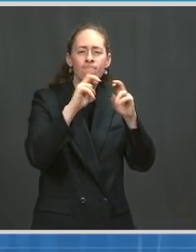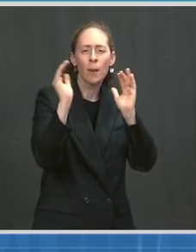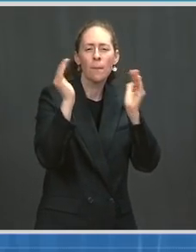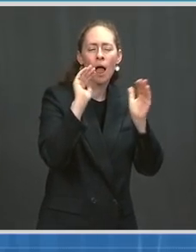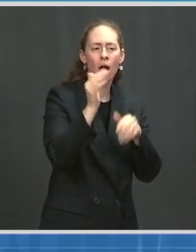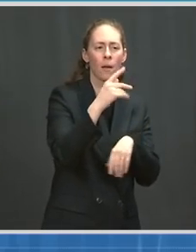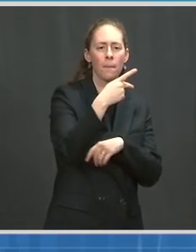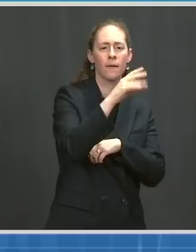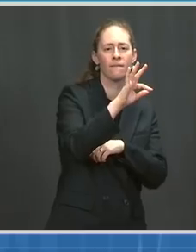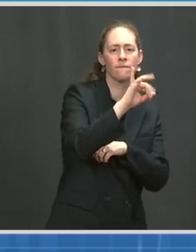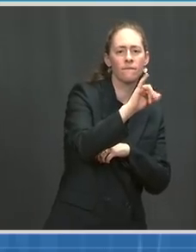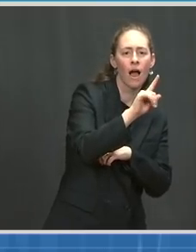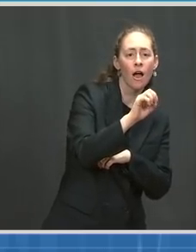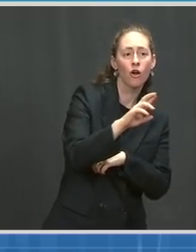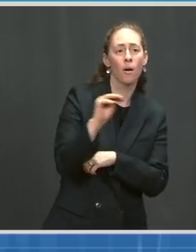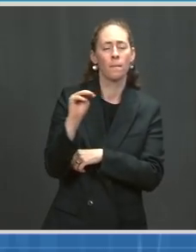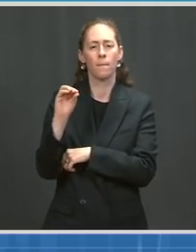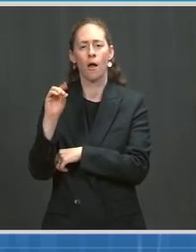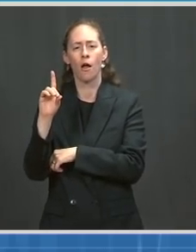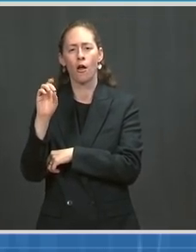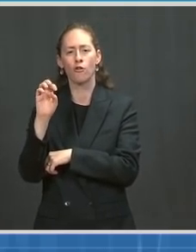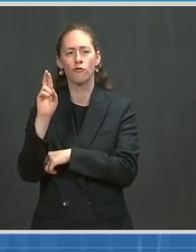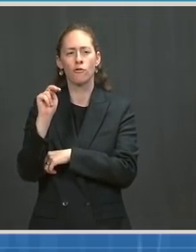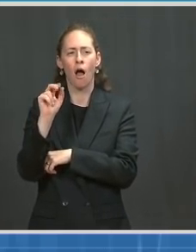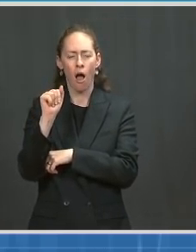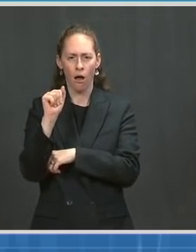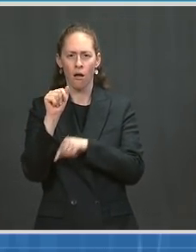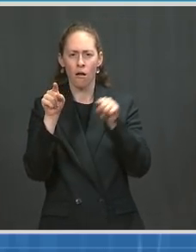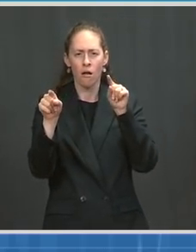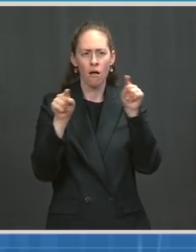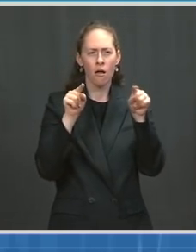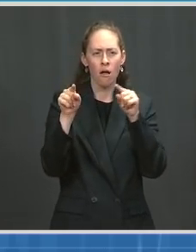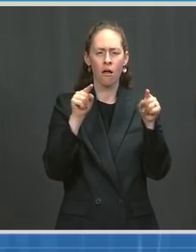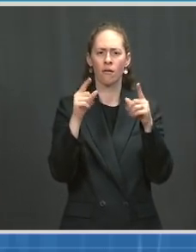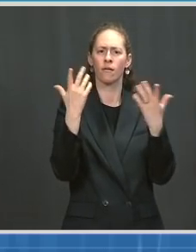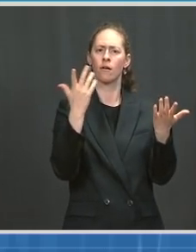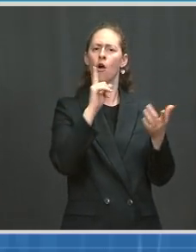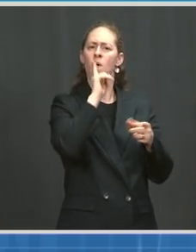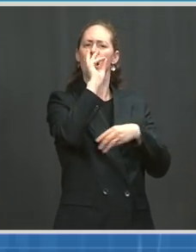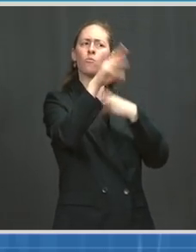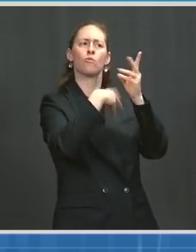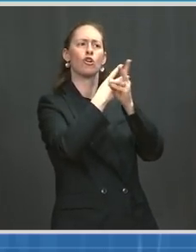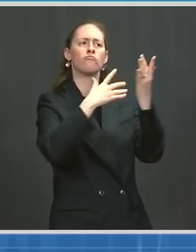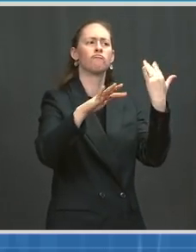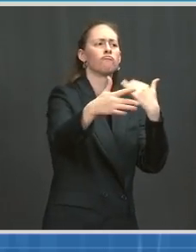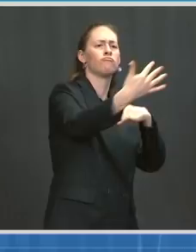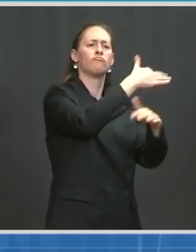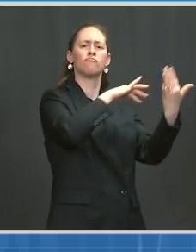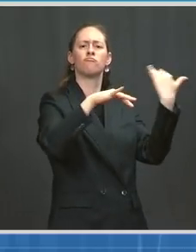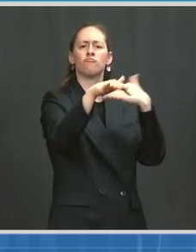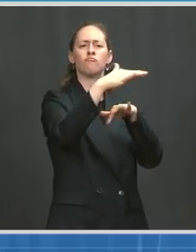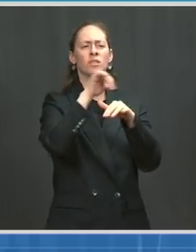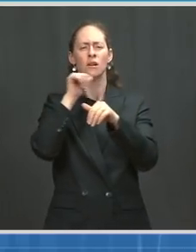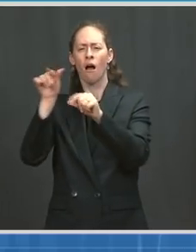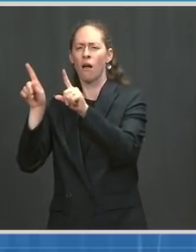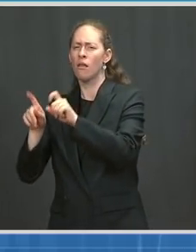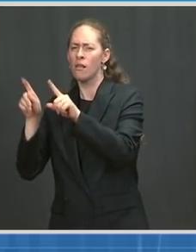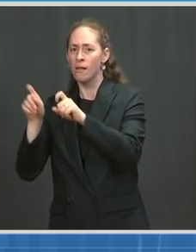at the effectiveness in the real-world setting -- again, right at the point that we saw with the clinical trials --